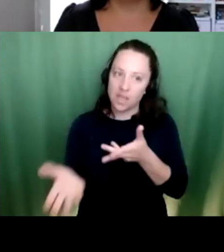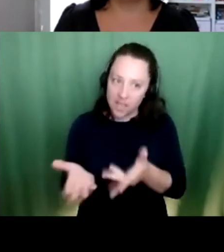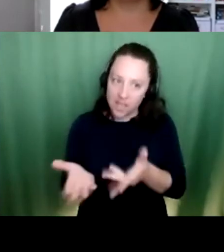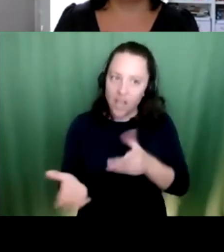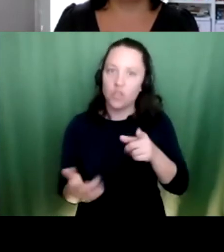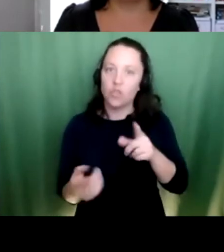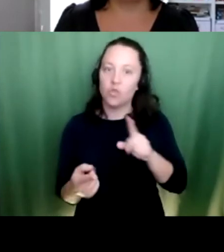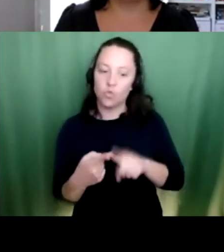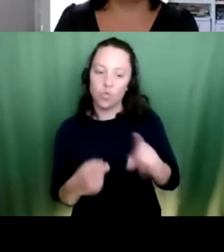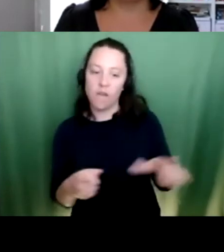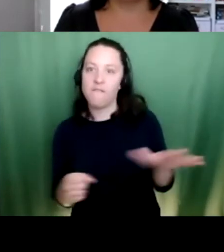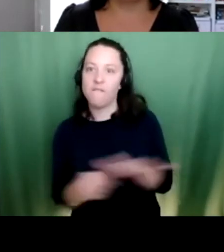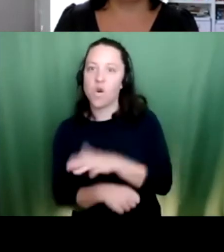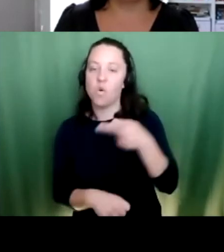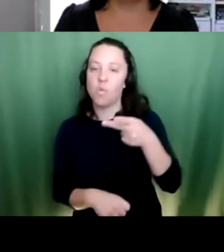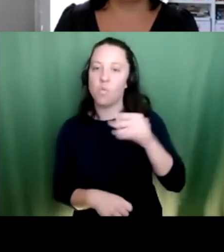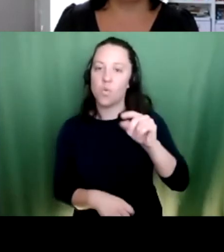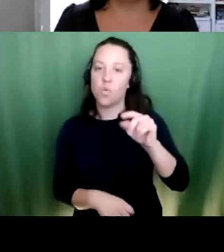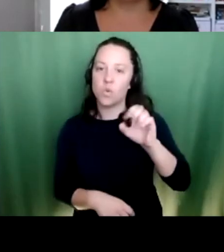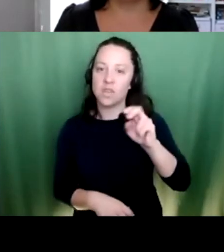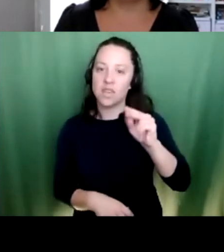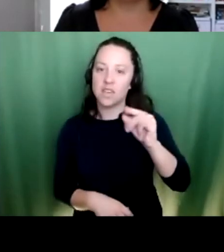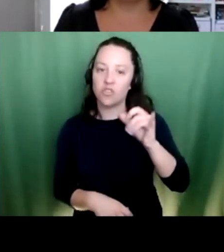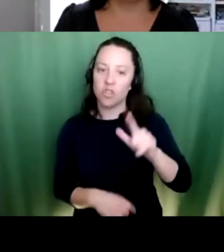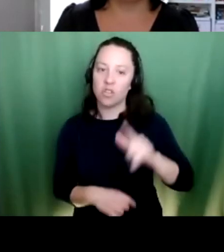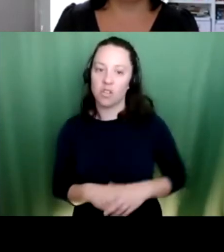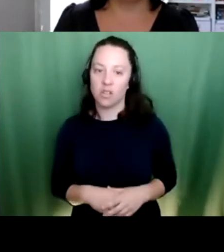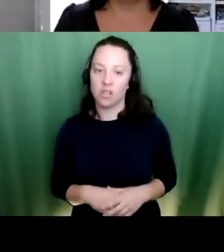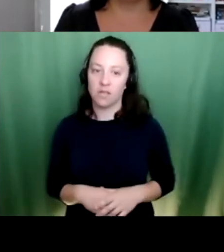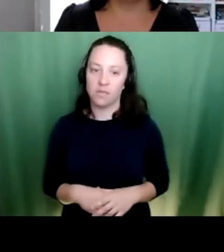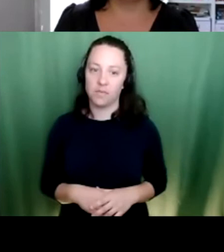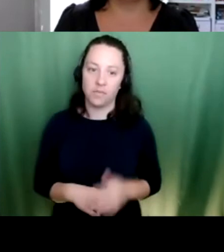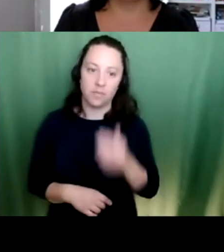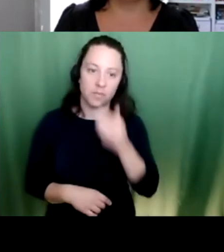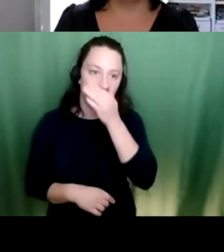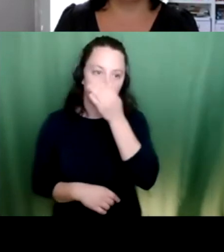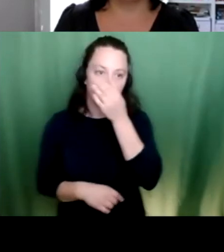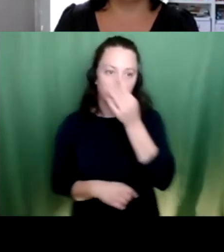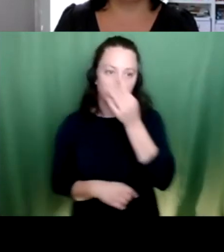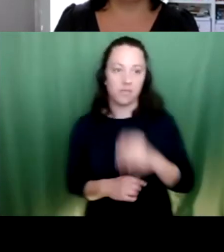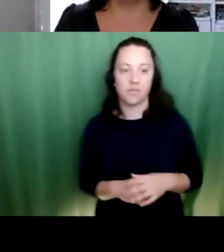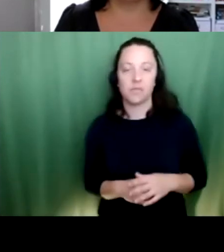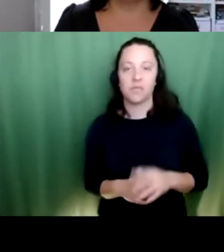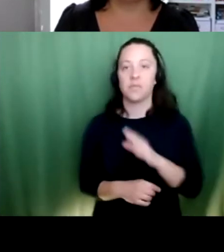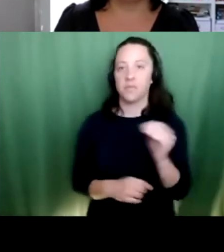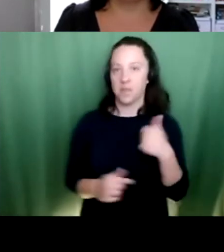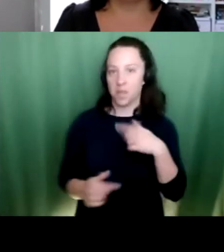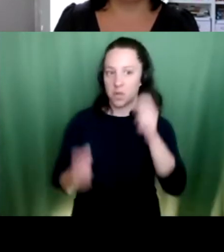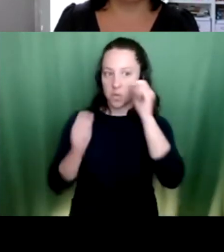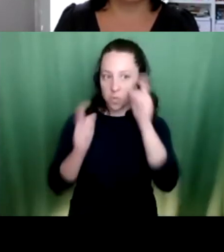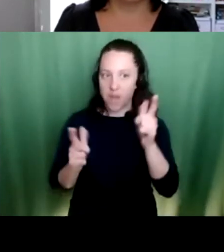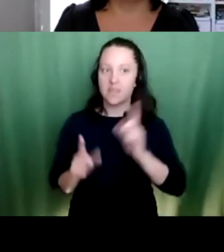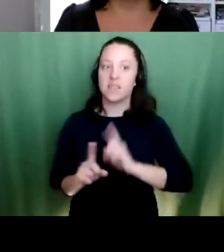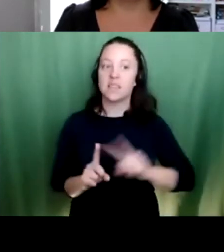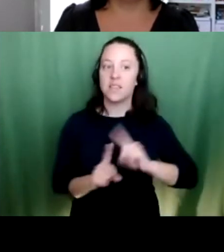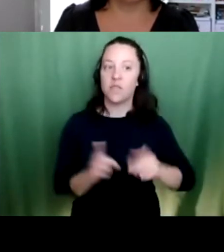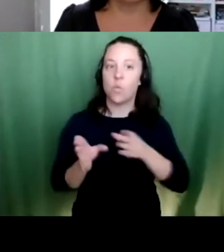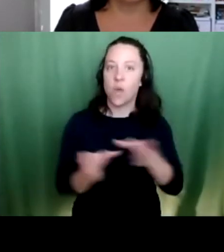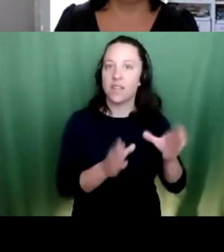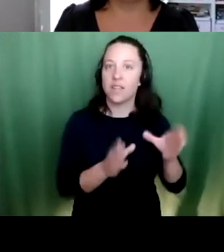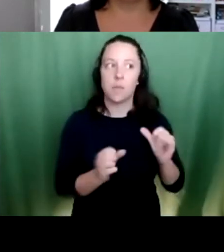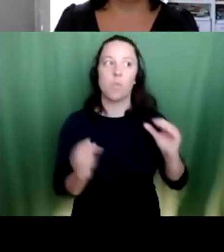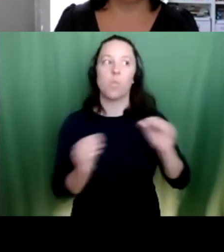And it's pretty surprising the different ways that we can actually be more inclusive of people if we